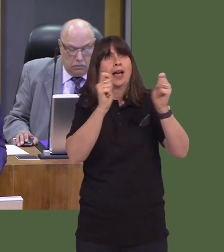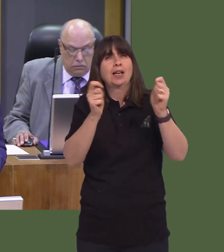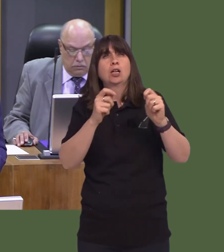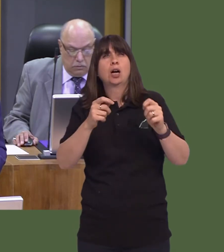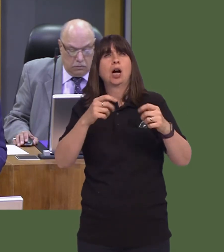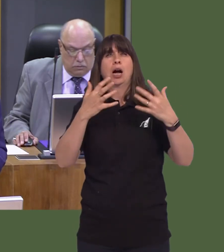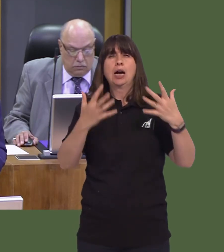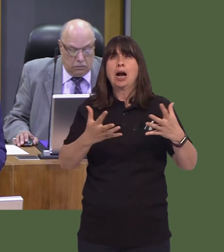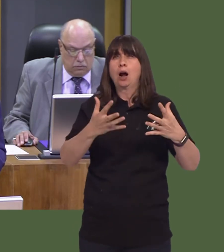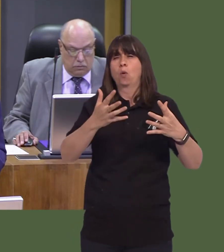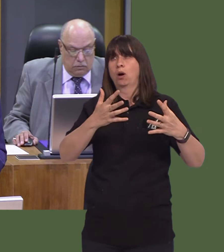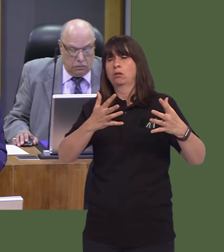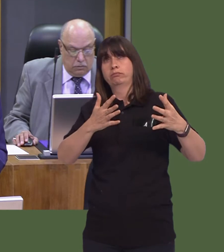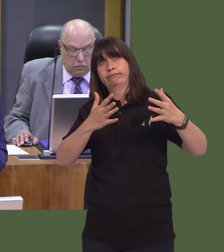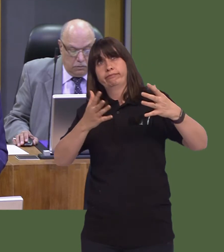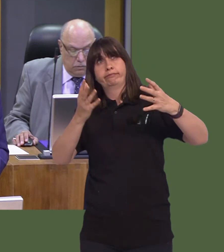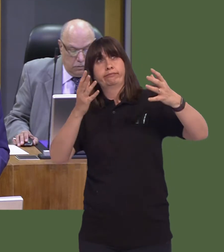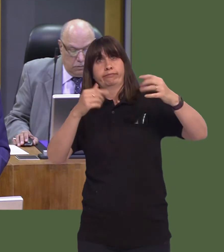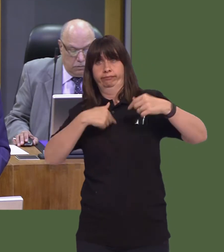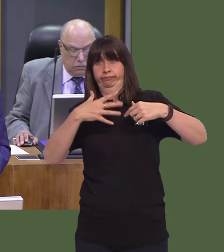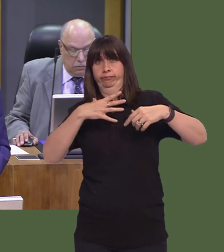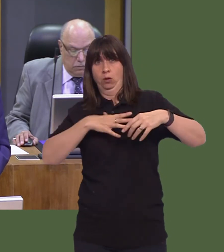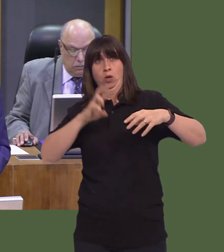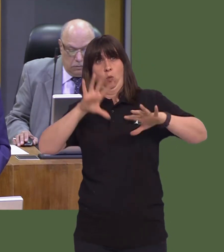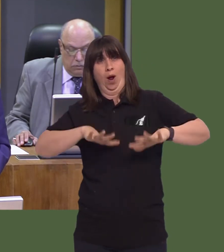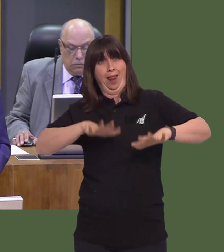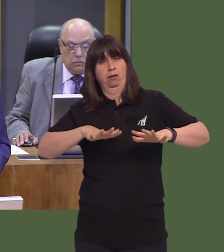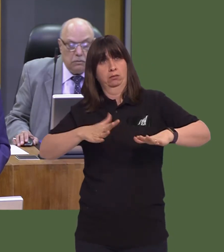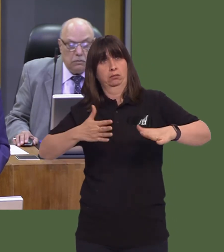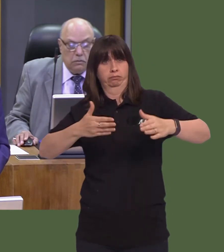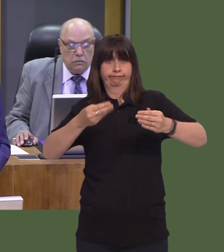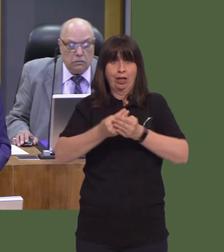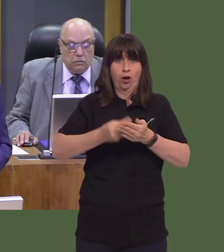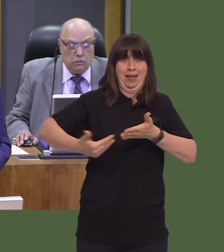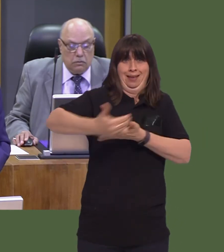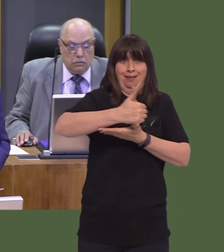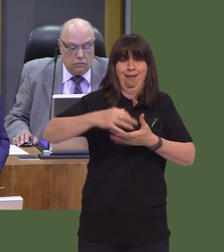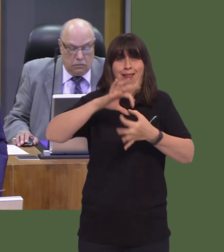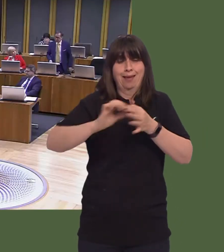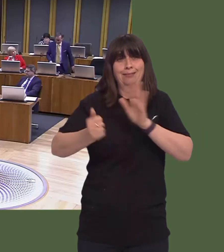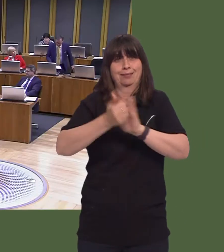economy, which, of course, we also want to see in Wales. These programmes are what we really need in areas like Cynon Valley.